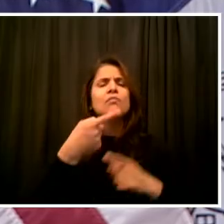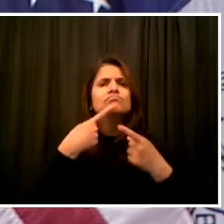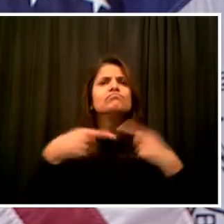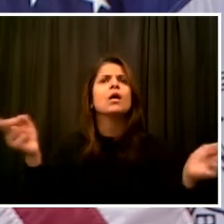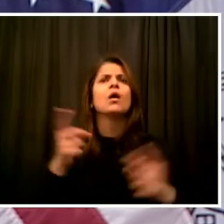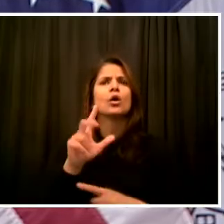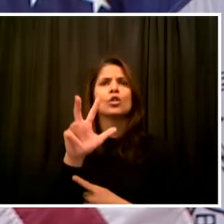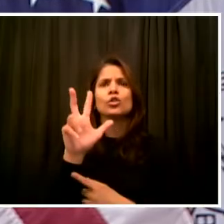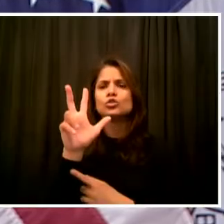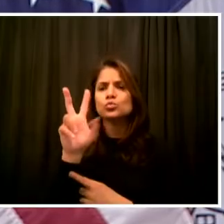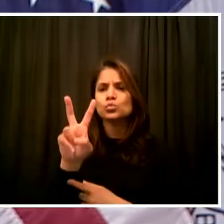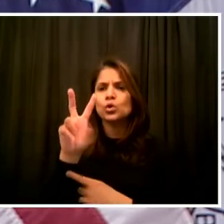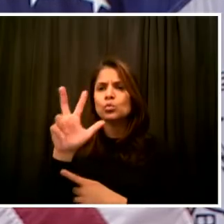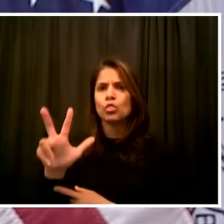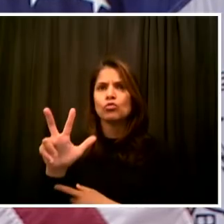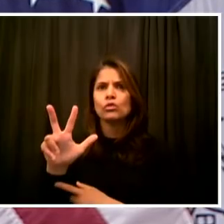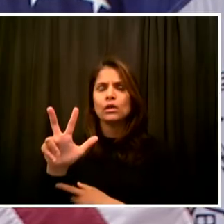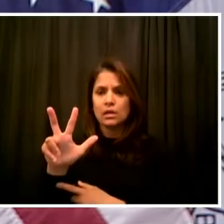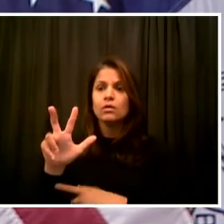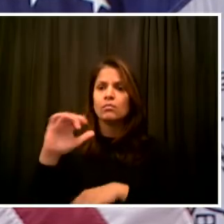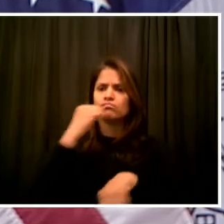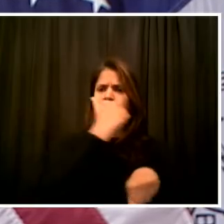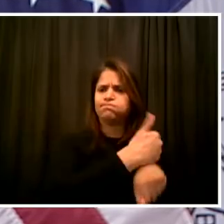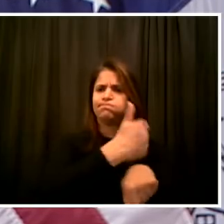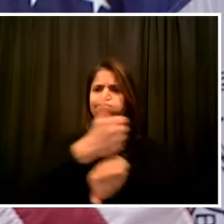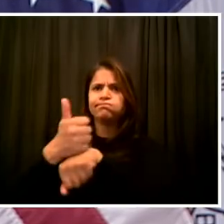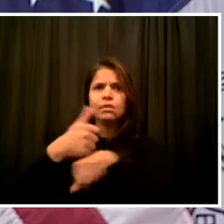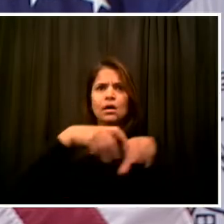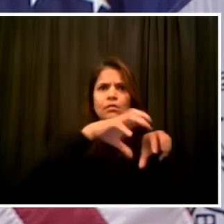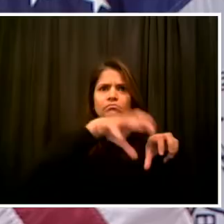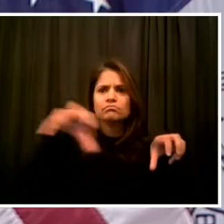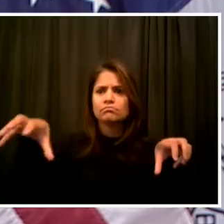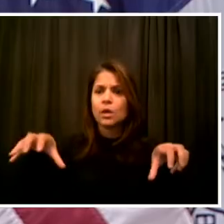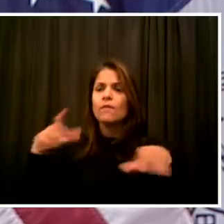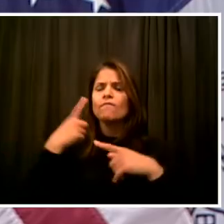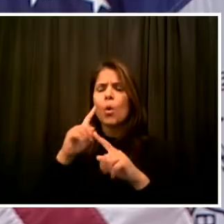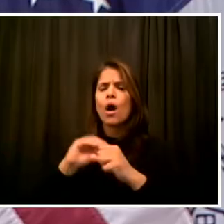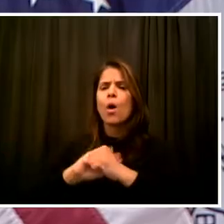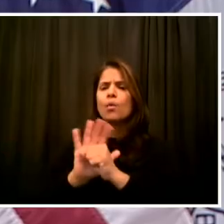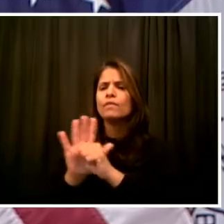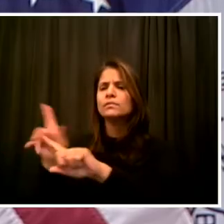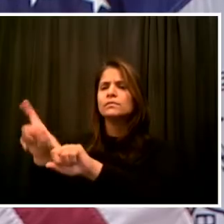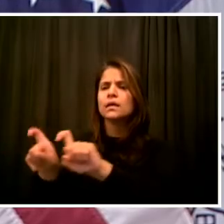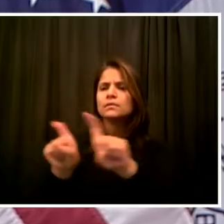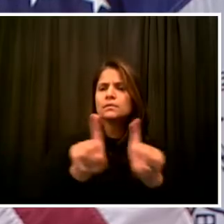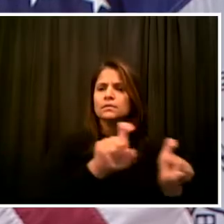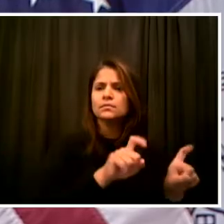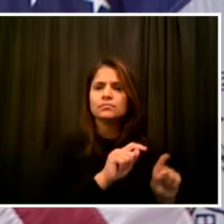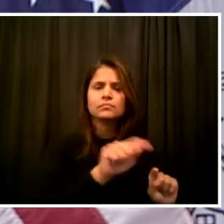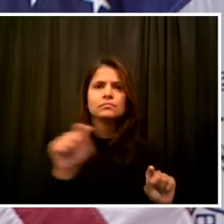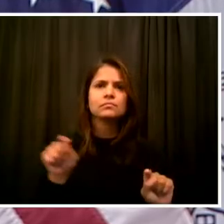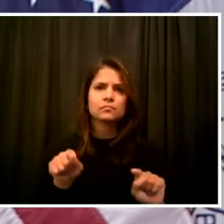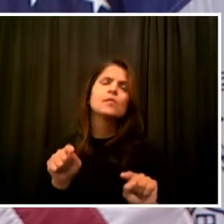WHERE PEOPLE CAN ESSNTEIALLY GET UP AND GO, WAIT IN A LINE AND GET ETSTDE. WE ALSO UNDERSTAND THAT